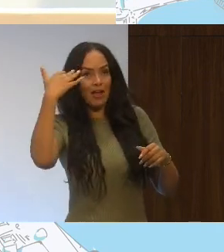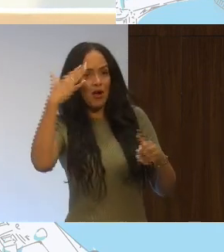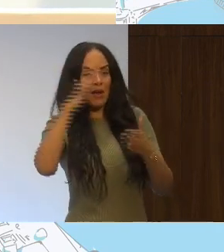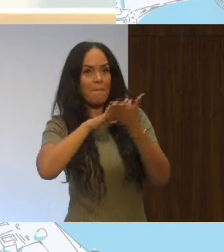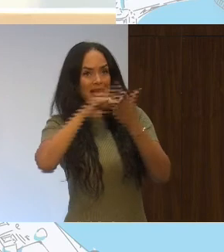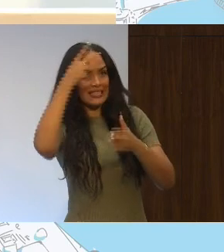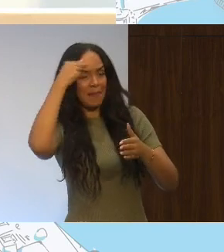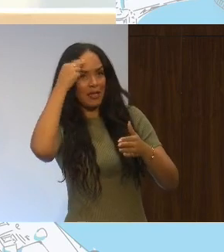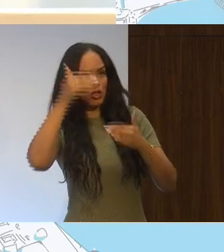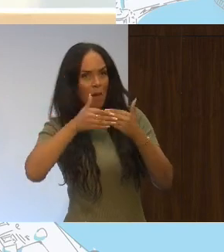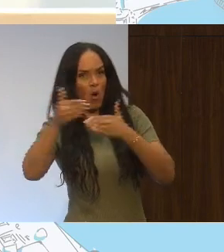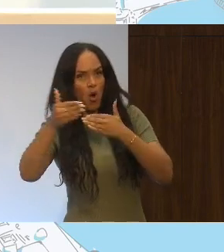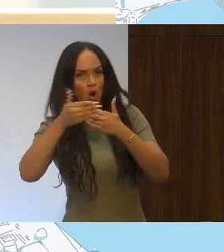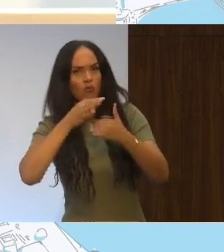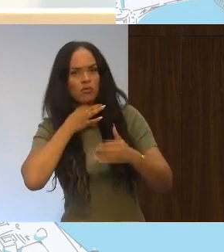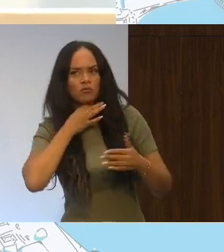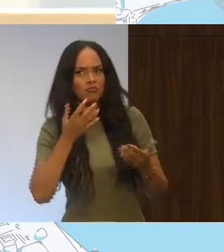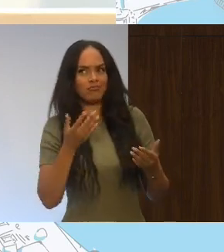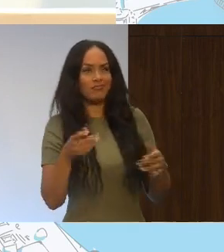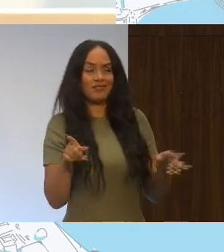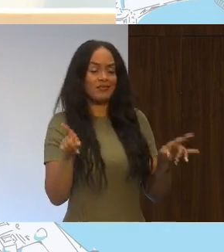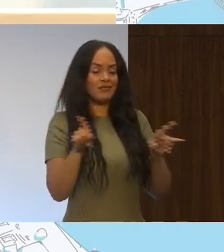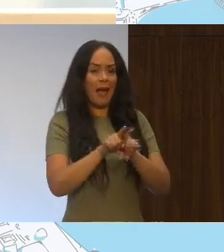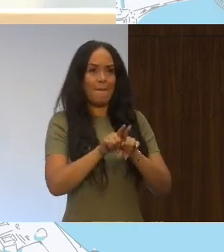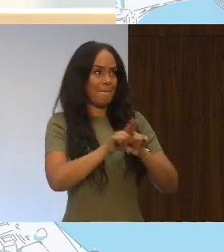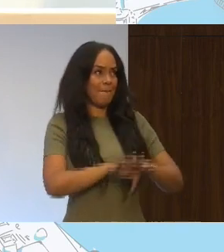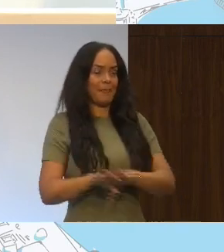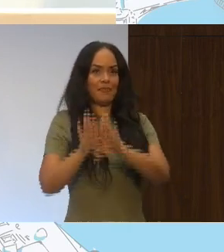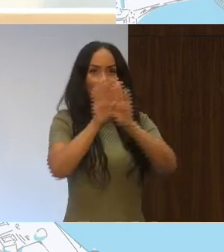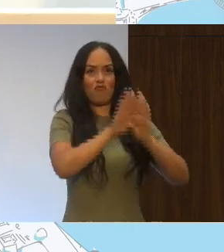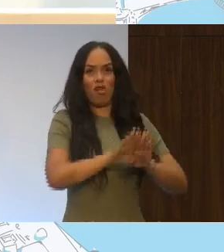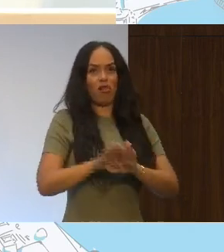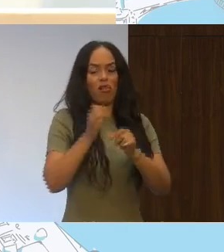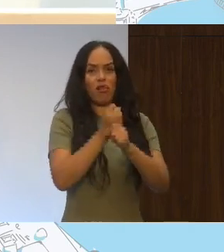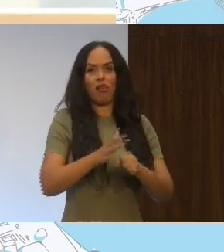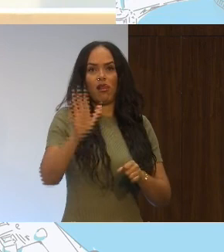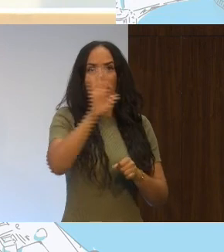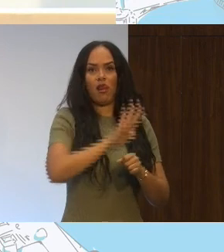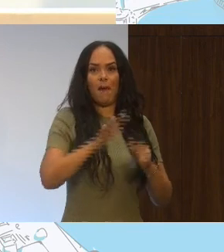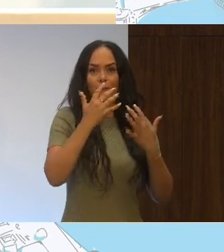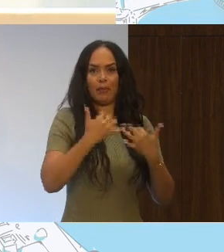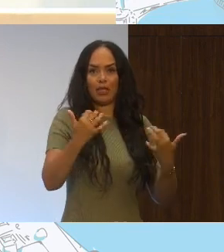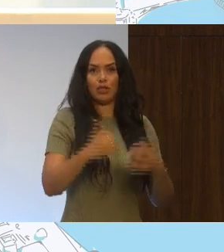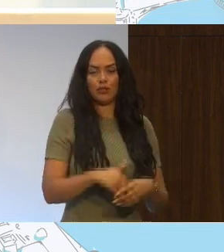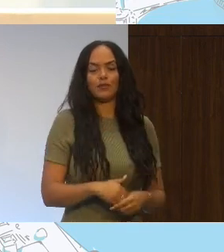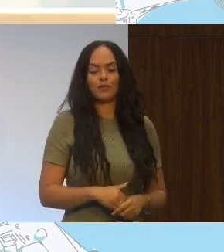people that you see who've got migraine in later life are crystal clear. The the